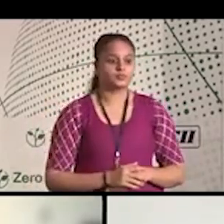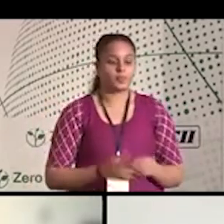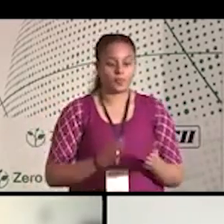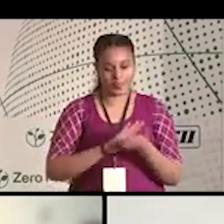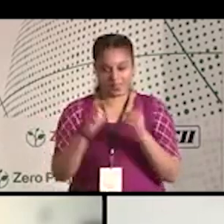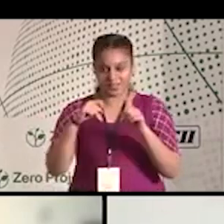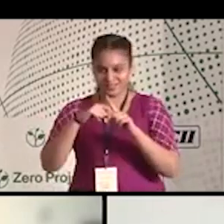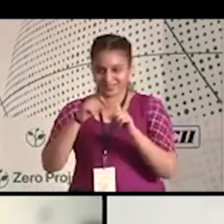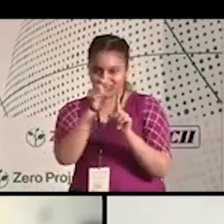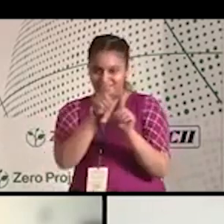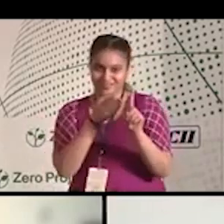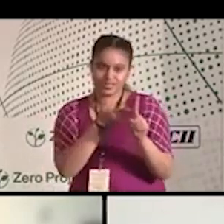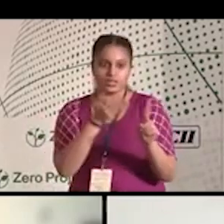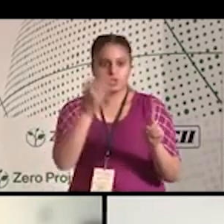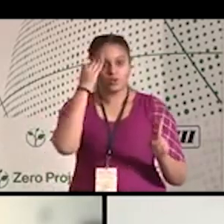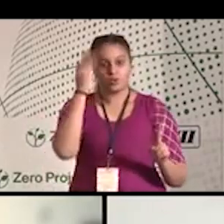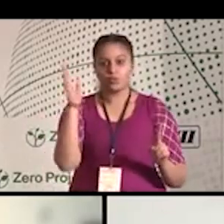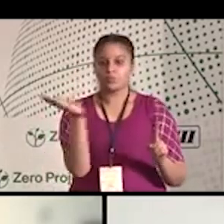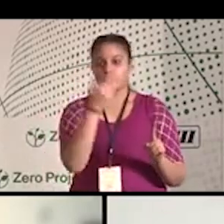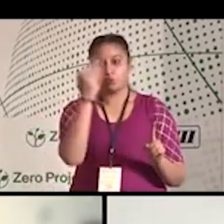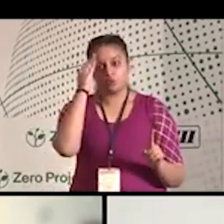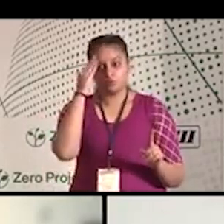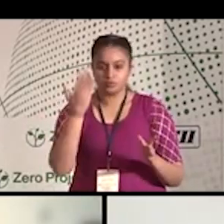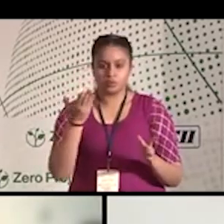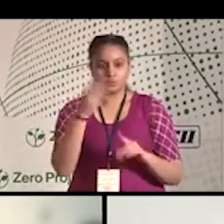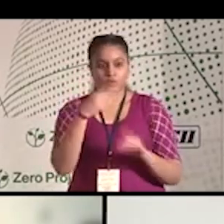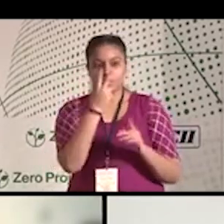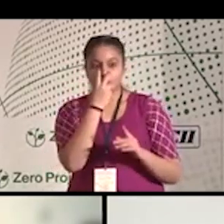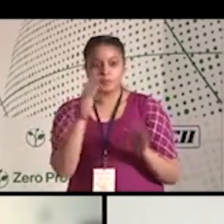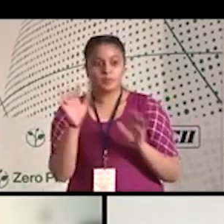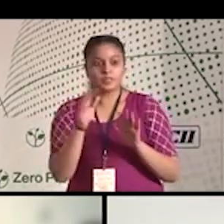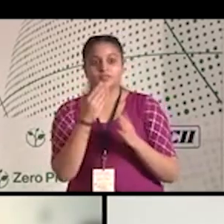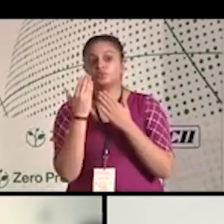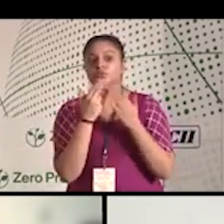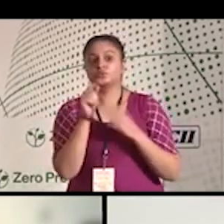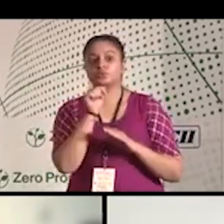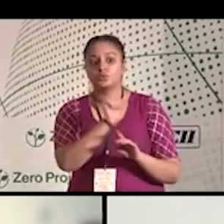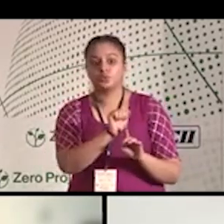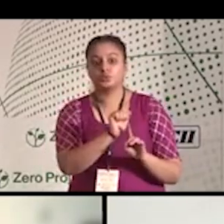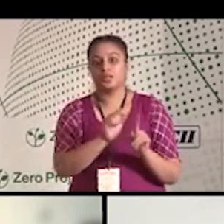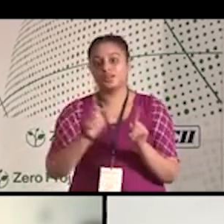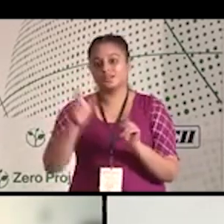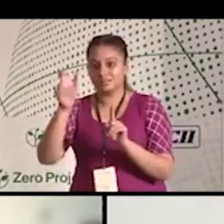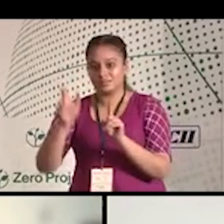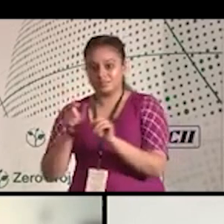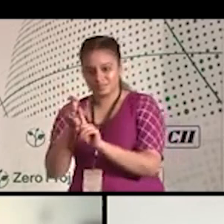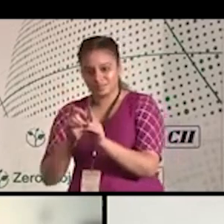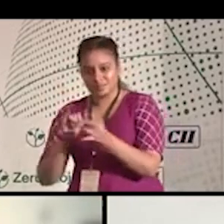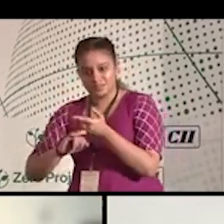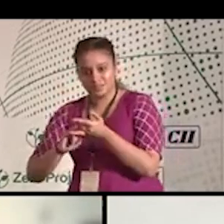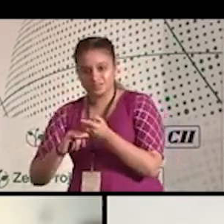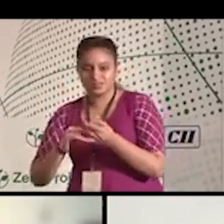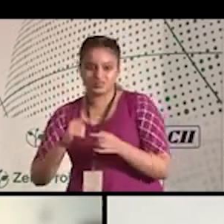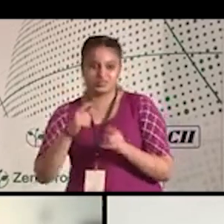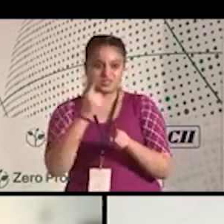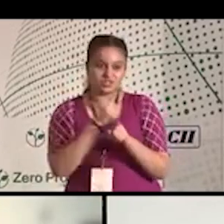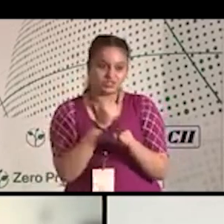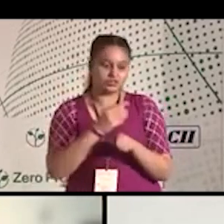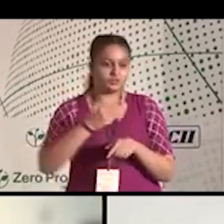she was an alum of Perkins School for the Blind and and Sullivan was her teacher at Perkins School for the Blind.